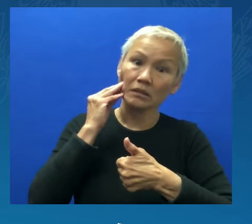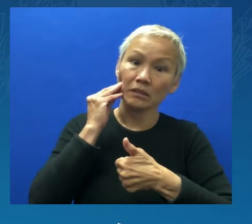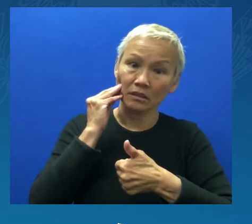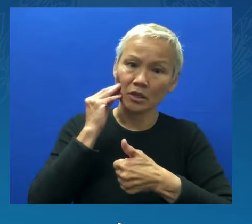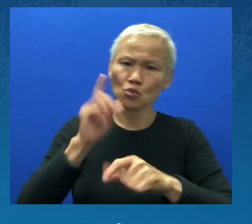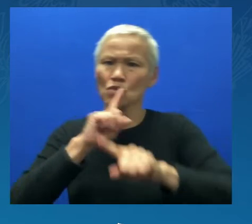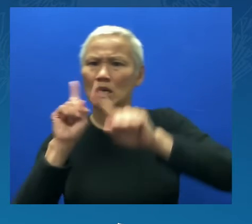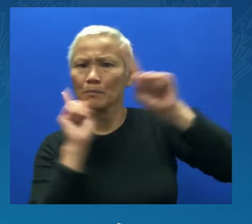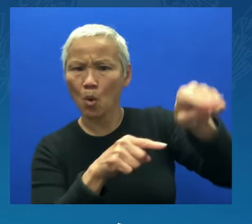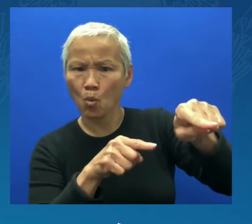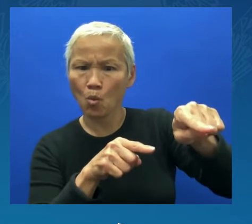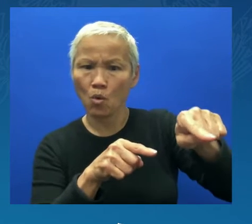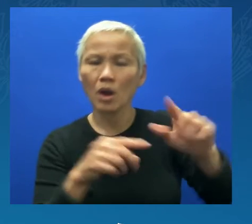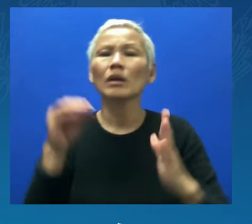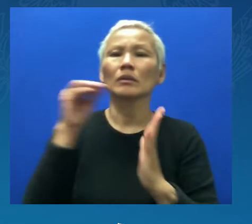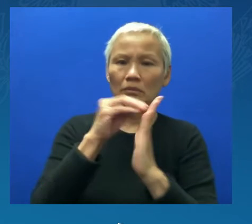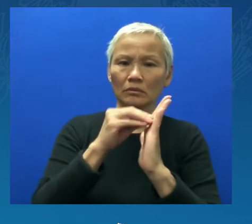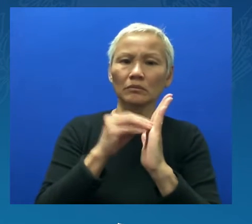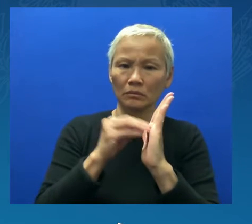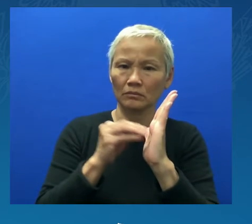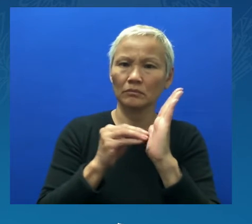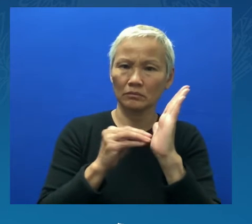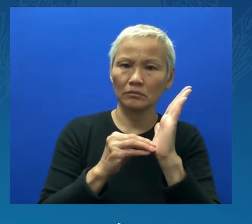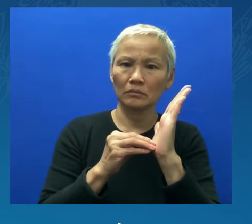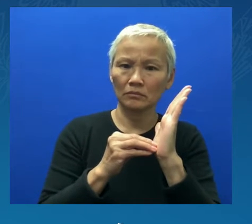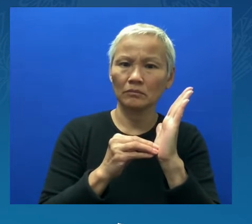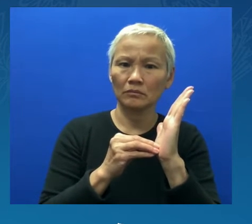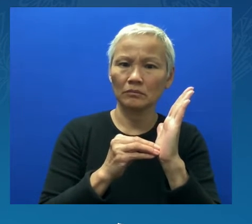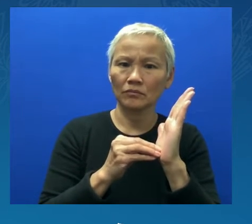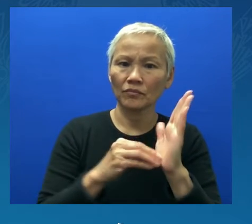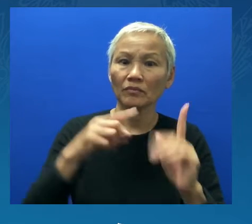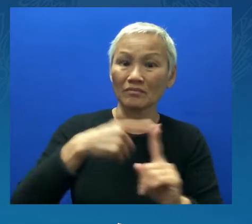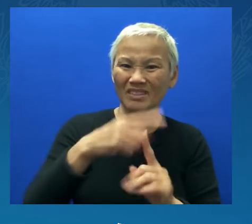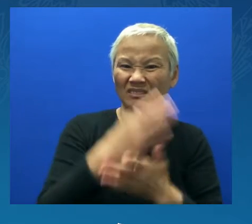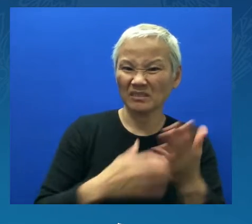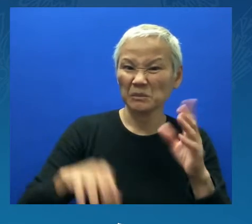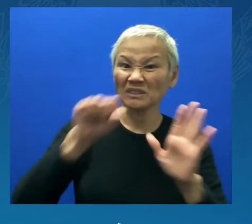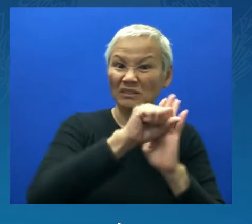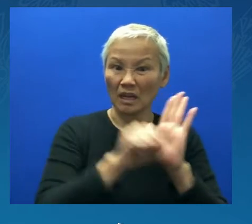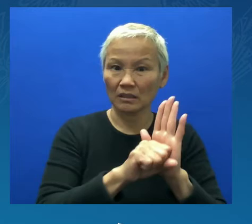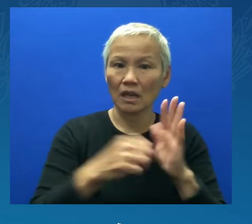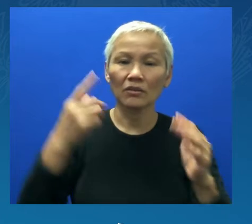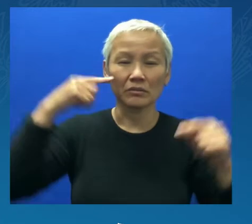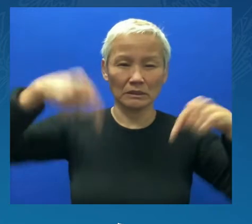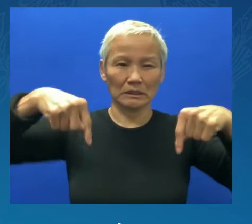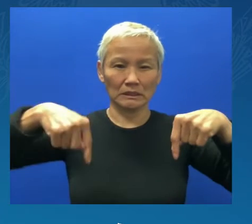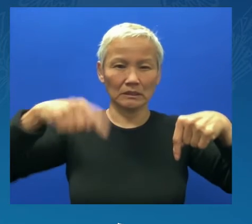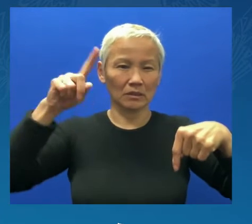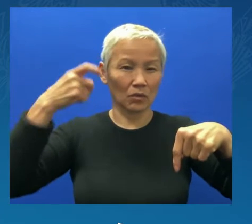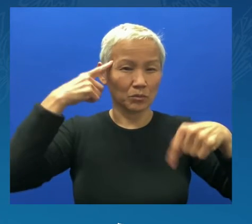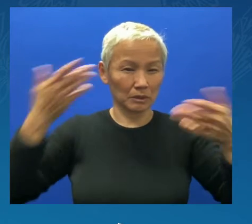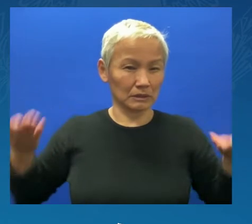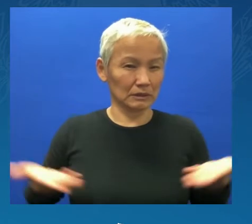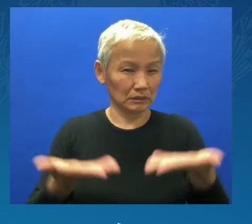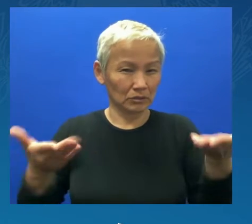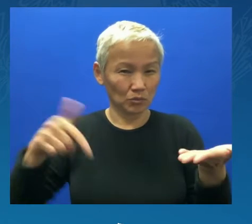And then, there are states -- for example, I know this governor -- your governor and a few other states have been looking